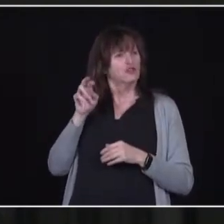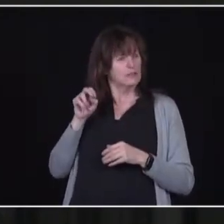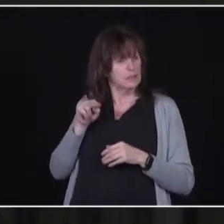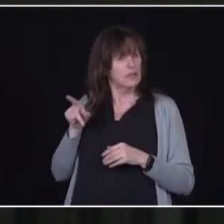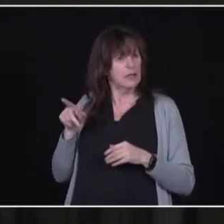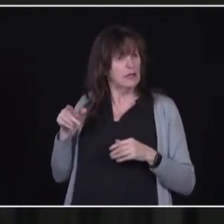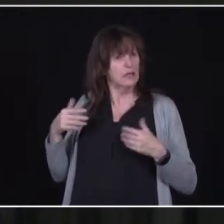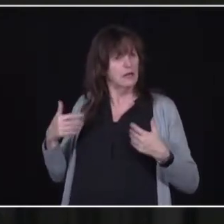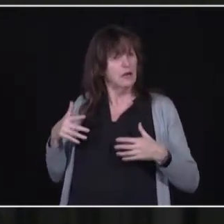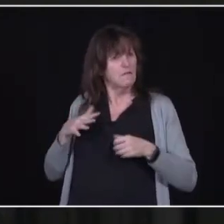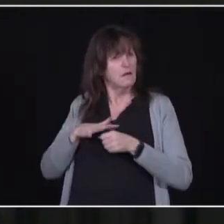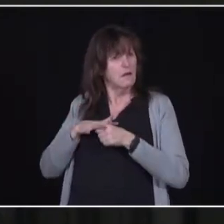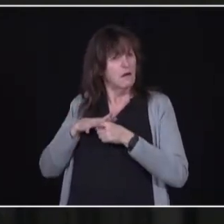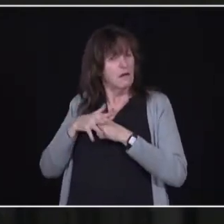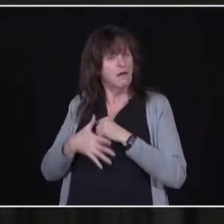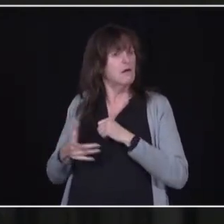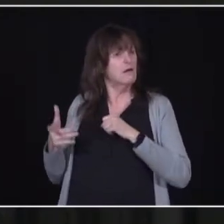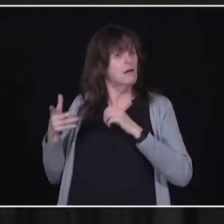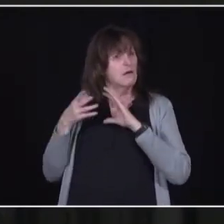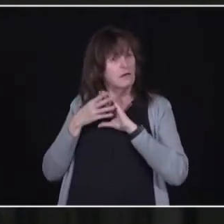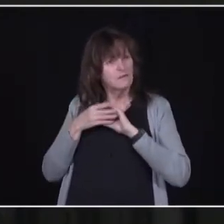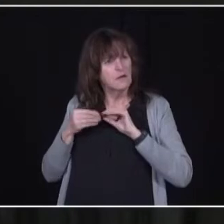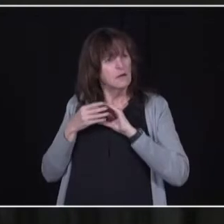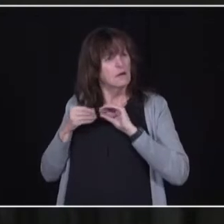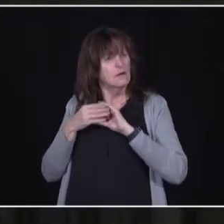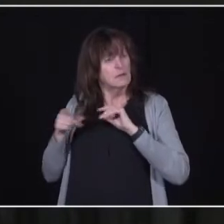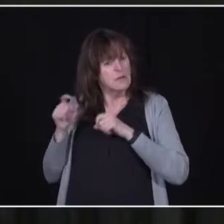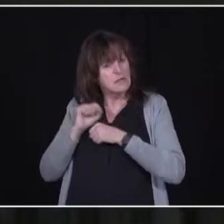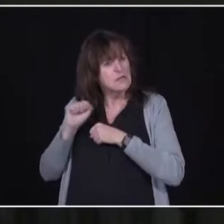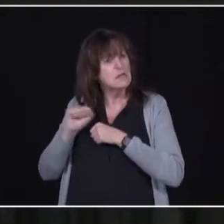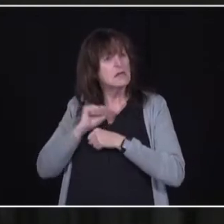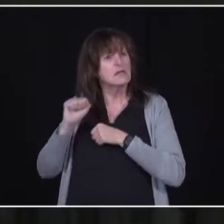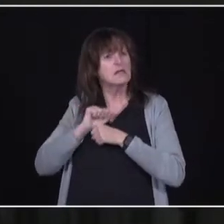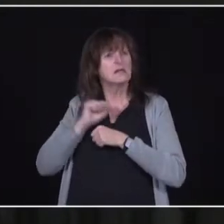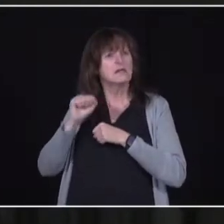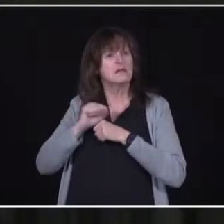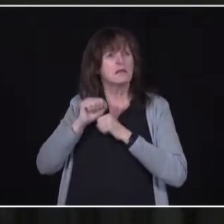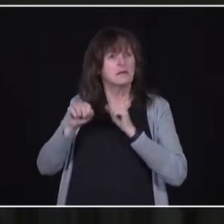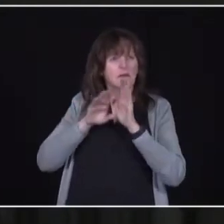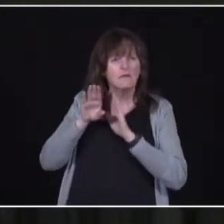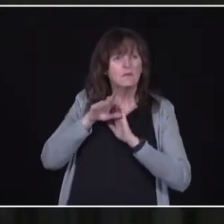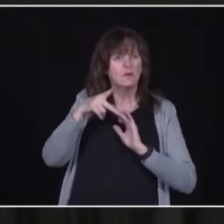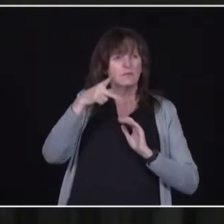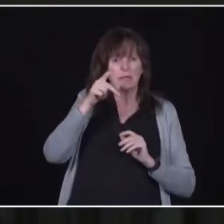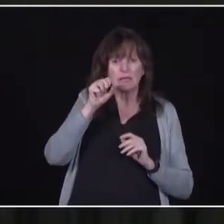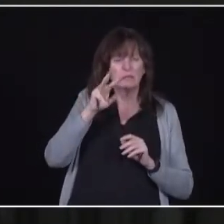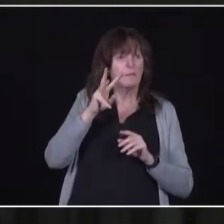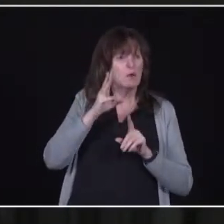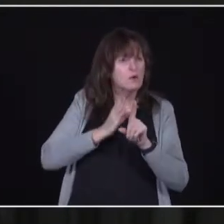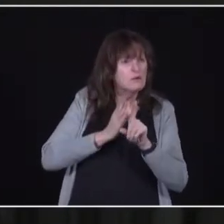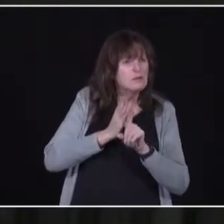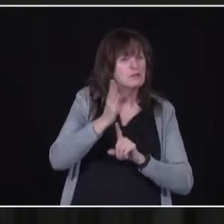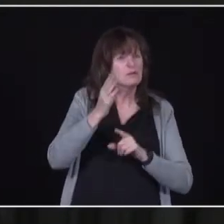the news that we are hearing today speaking about, Mr. Fullerton has put a great deal of time as